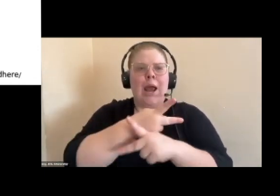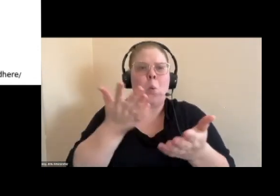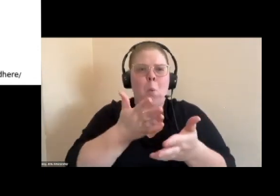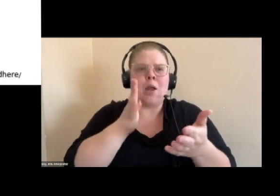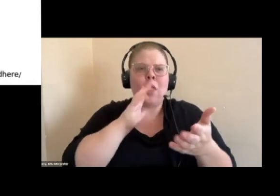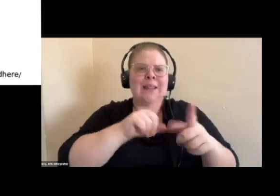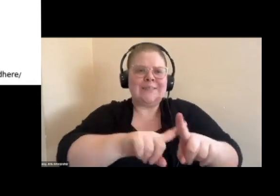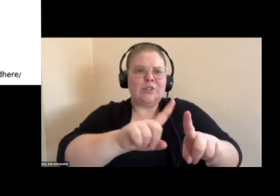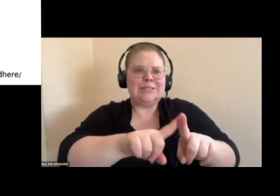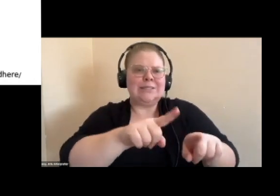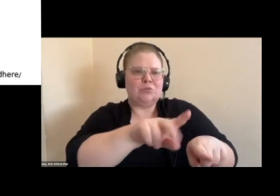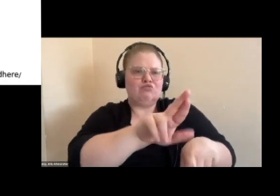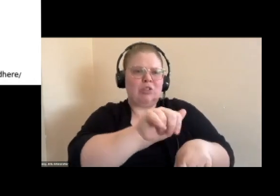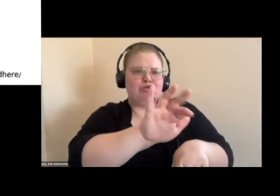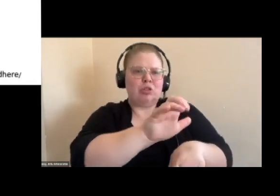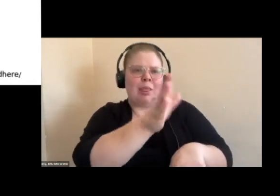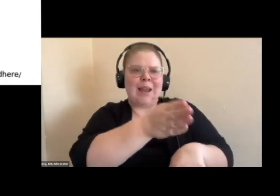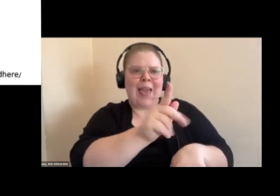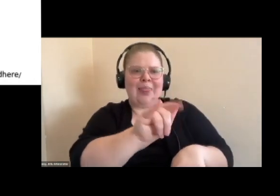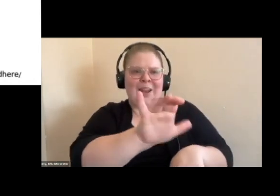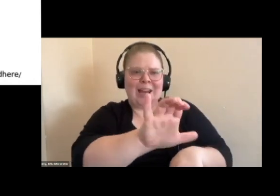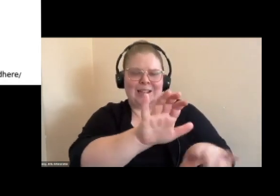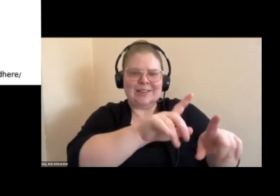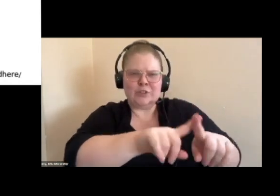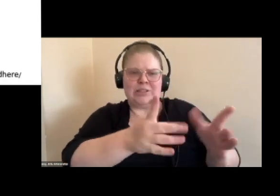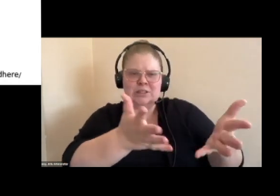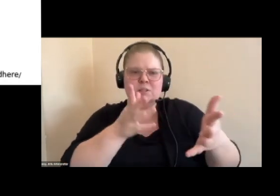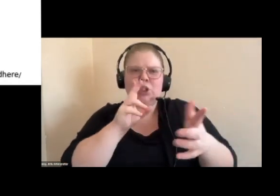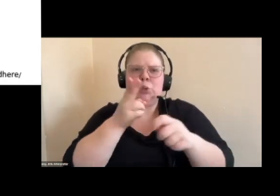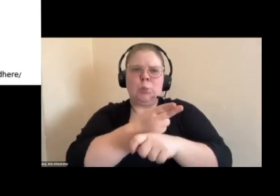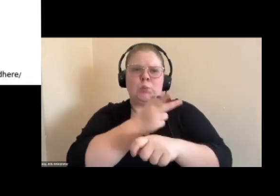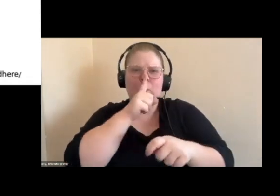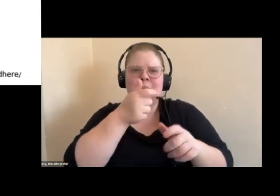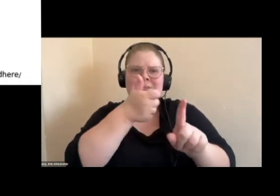And then we'll also be conducting qualitative interviews with people of color,